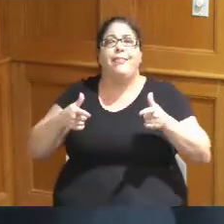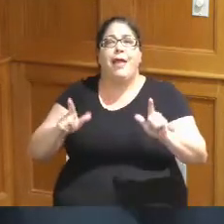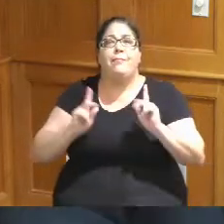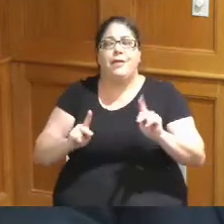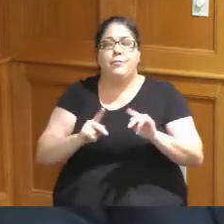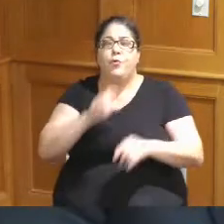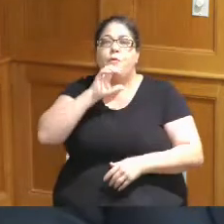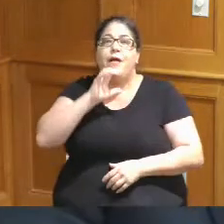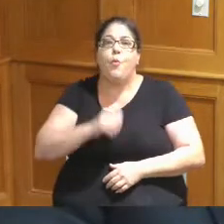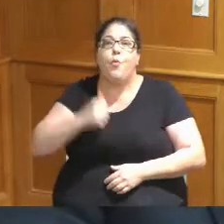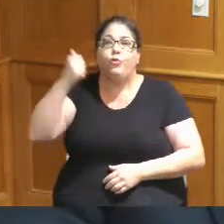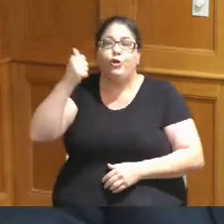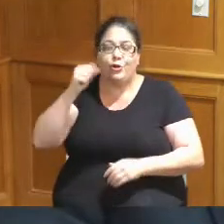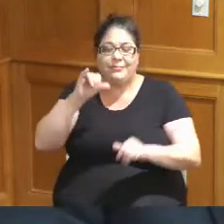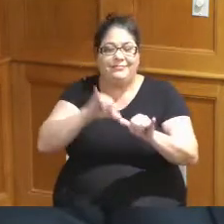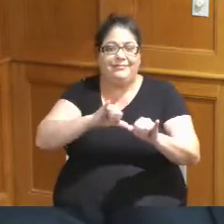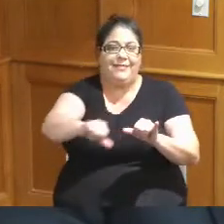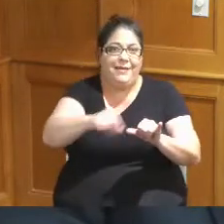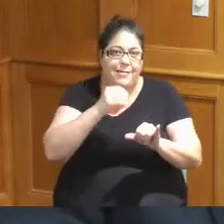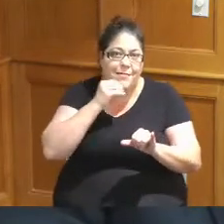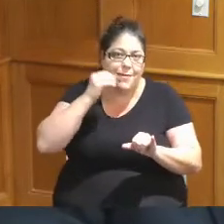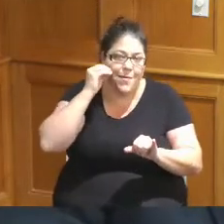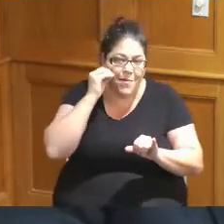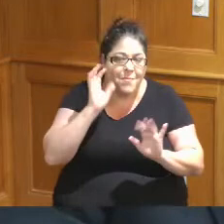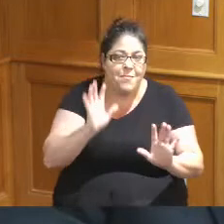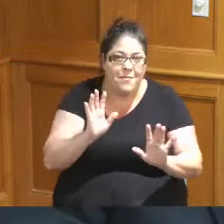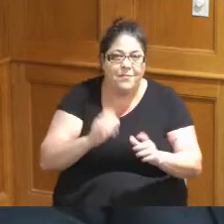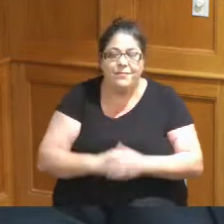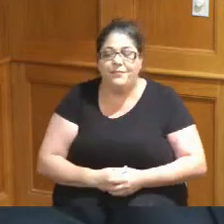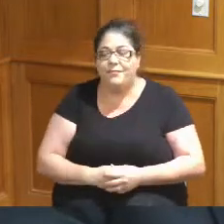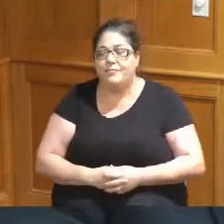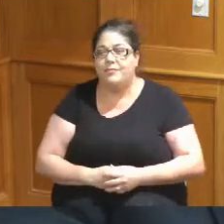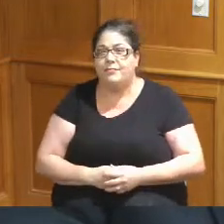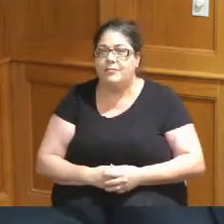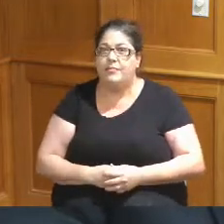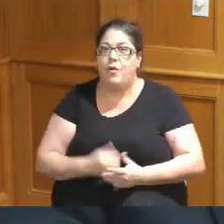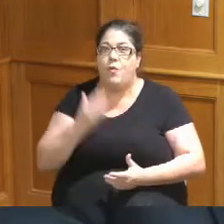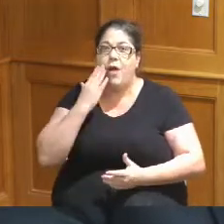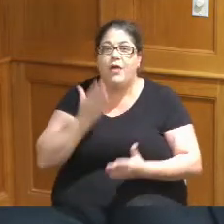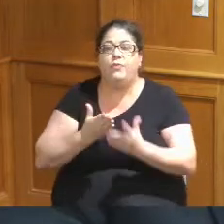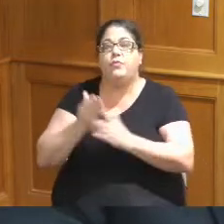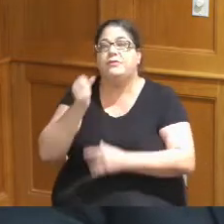our role in providing resources to allow that to happen primarily through the senior services Levy